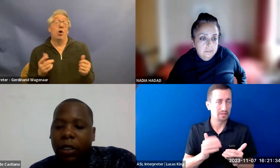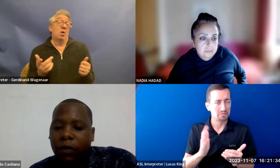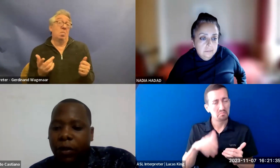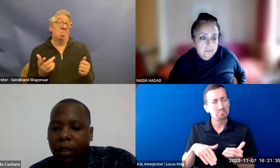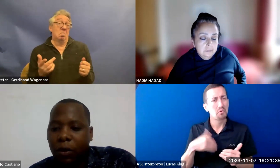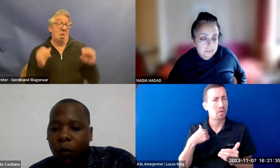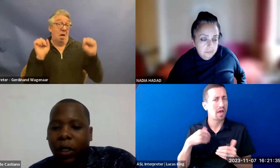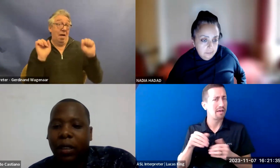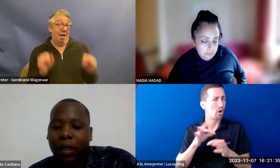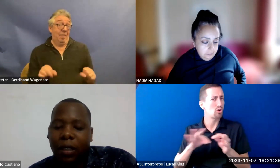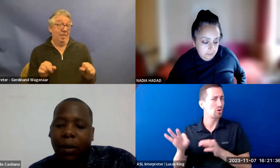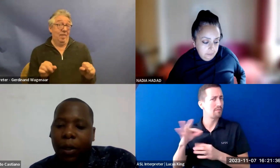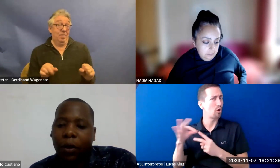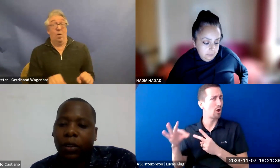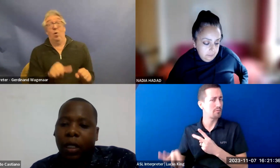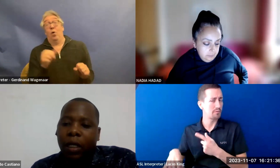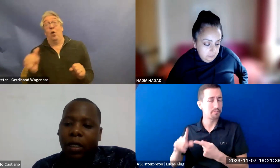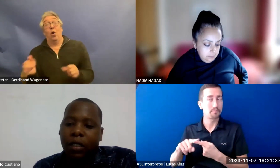One alternative we can thing about